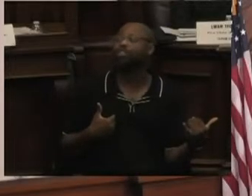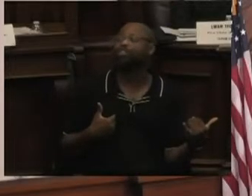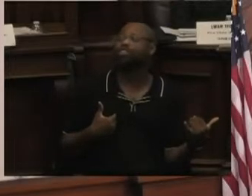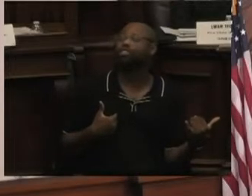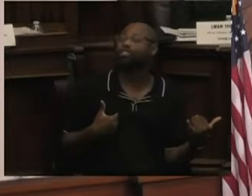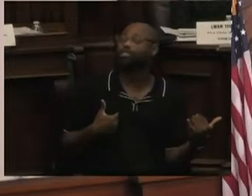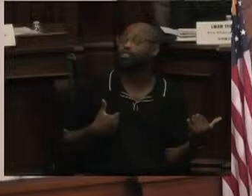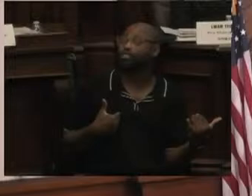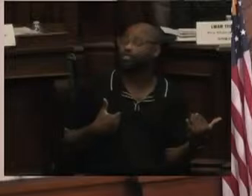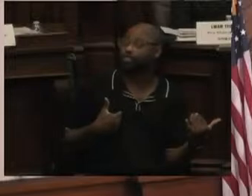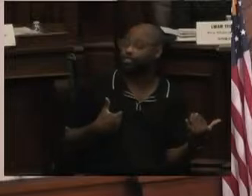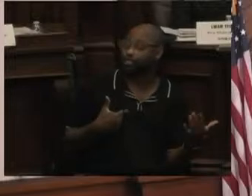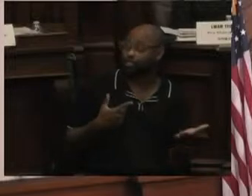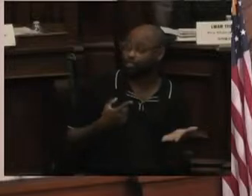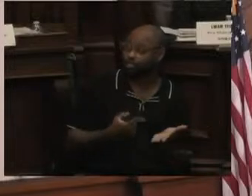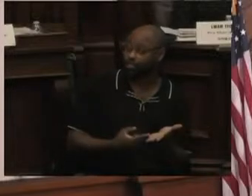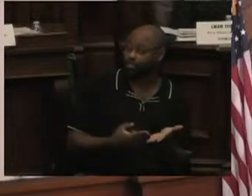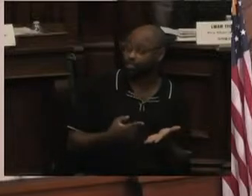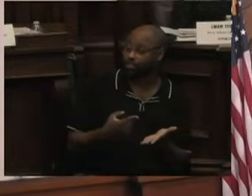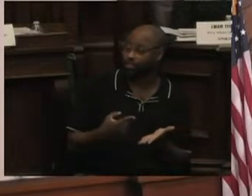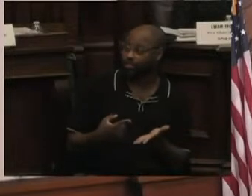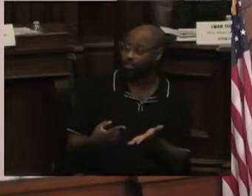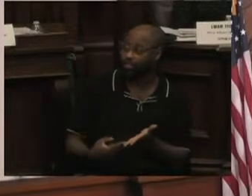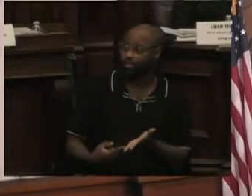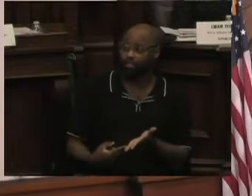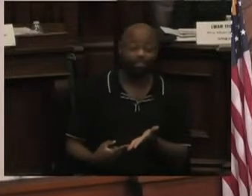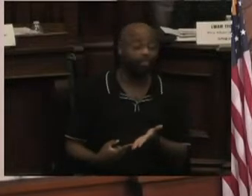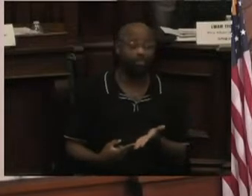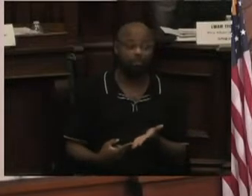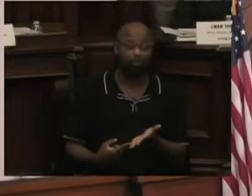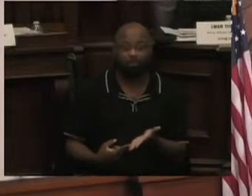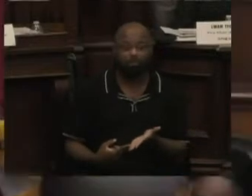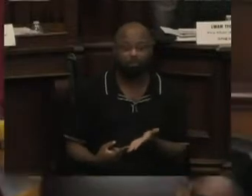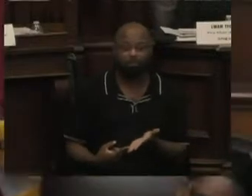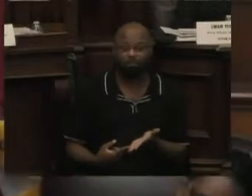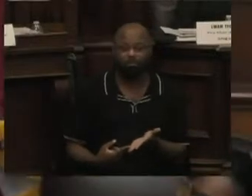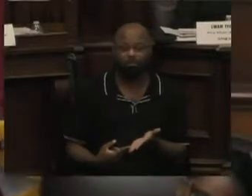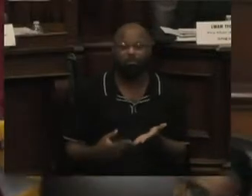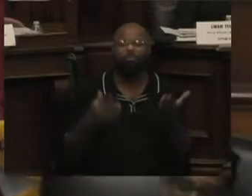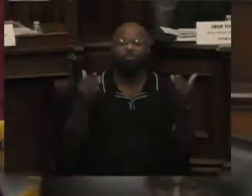established and the the members